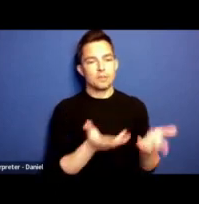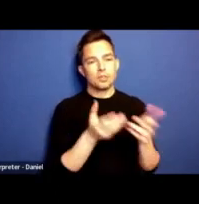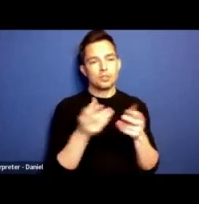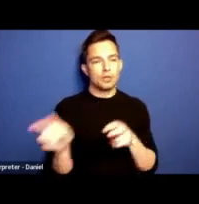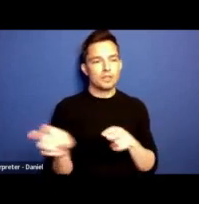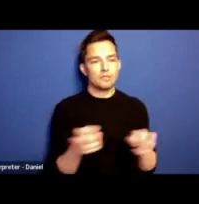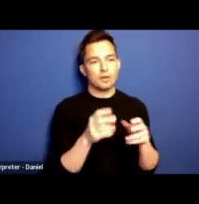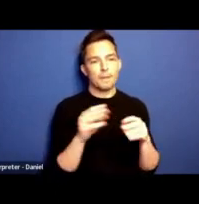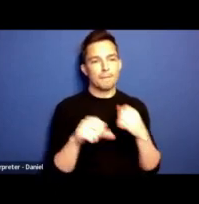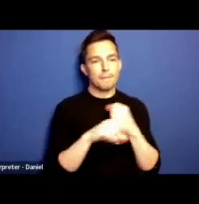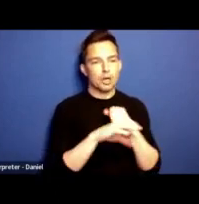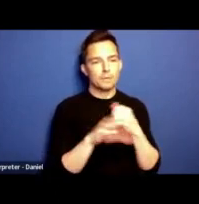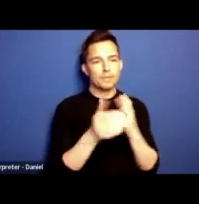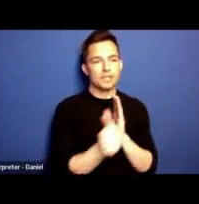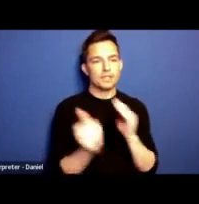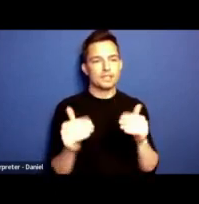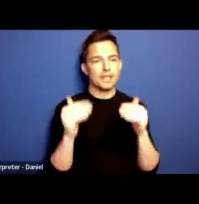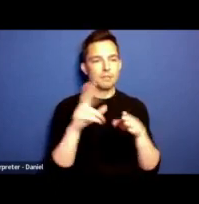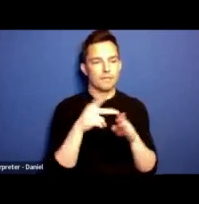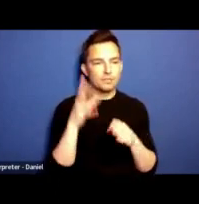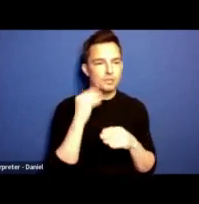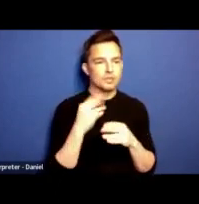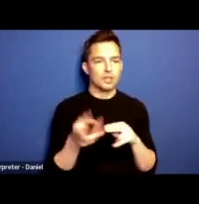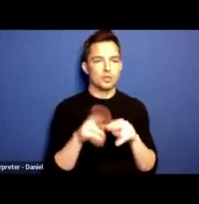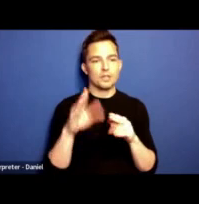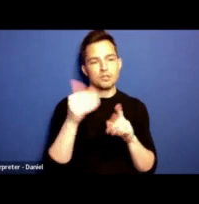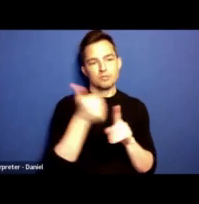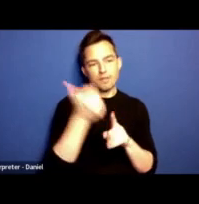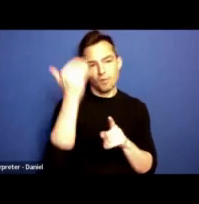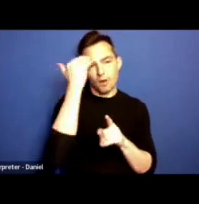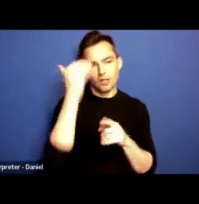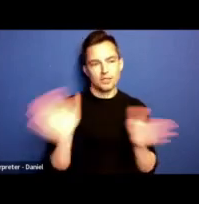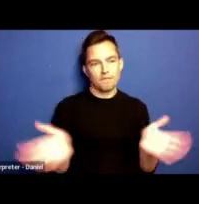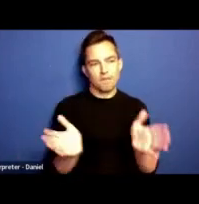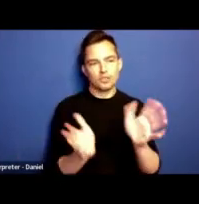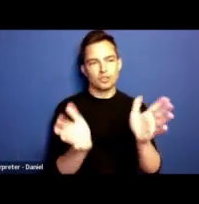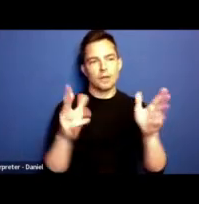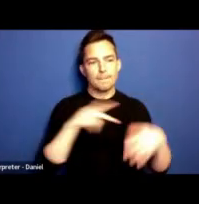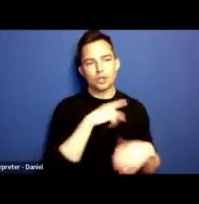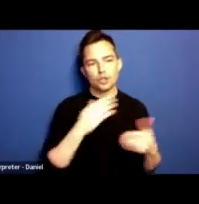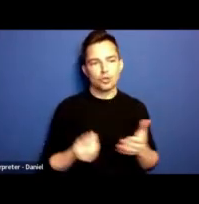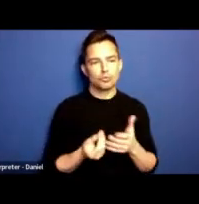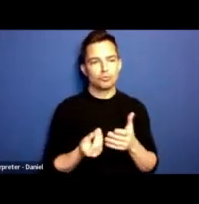professional experience. Increase self-awareness and foster personal growth. Cultivate leadership,